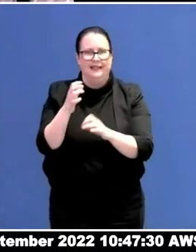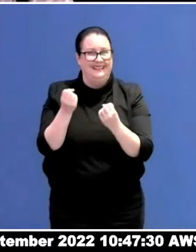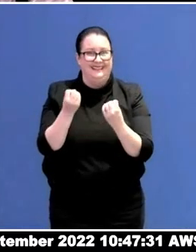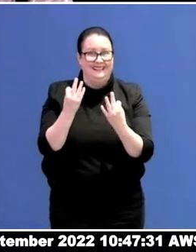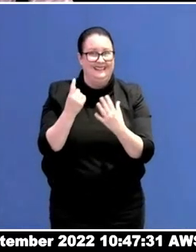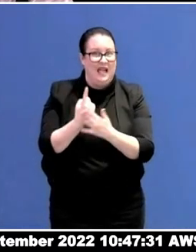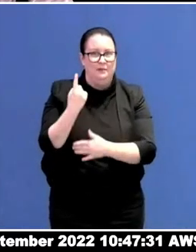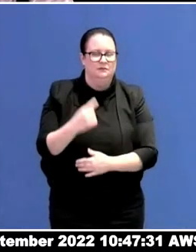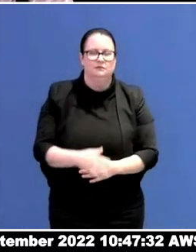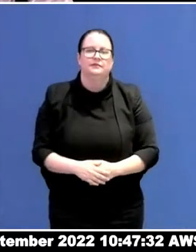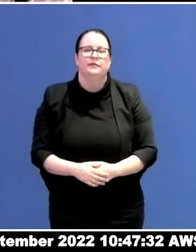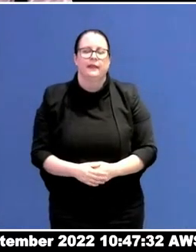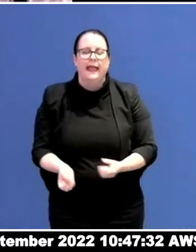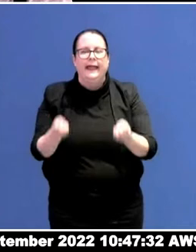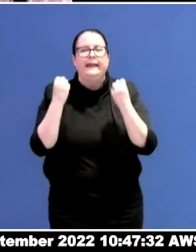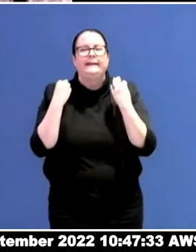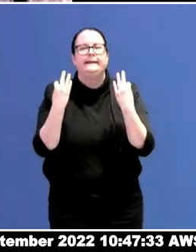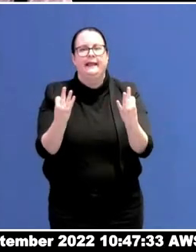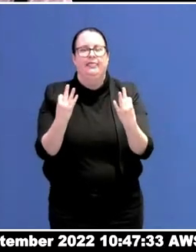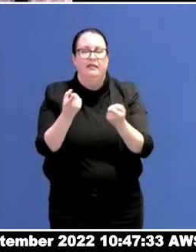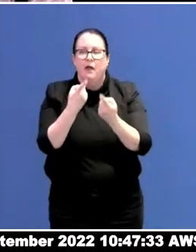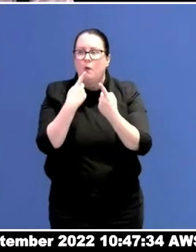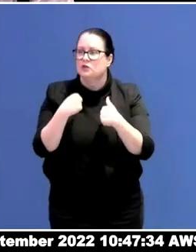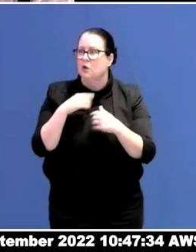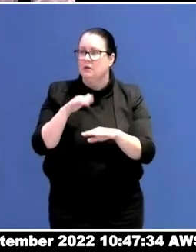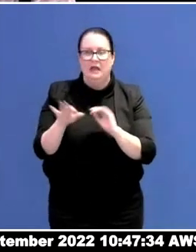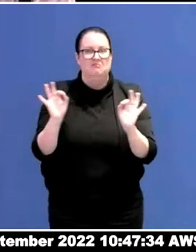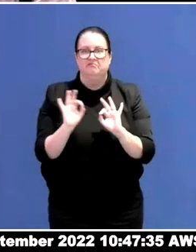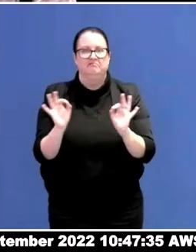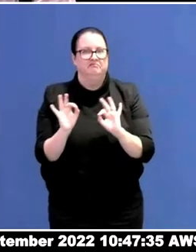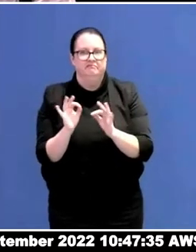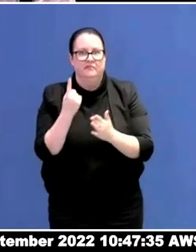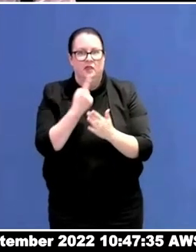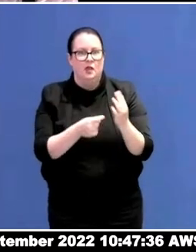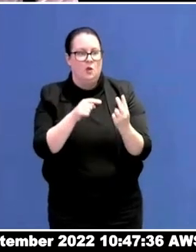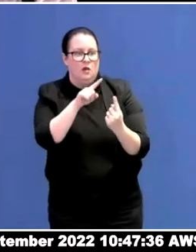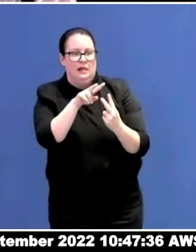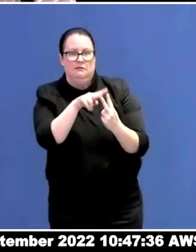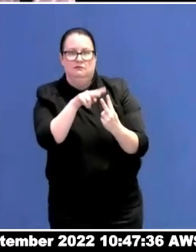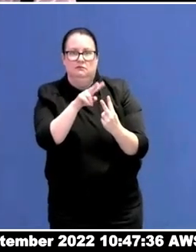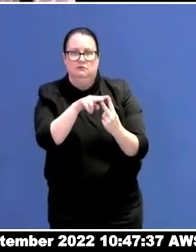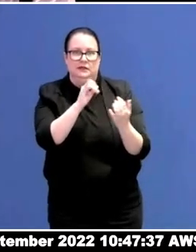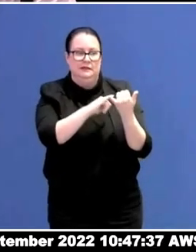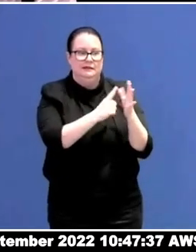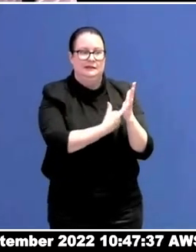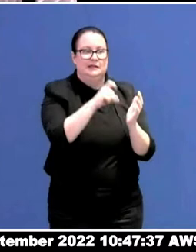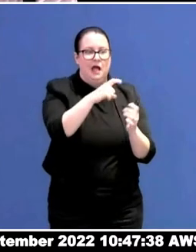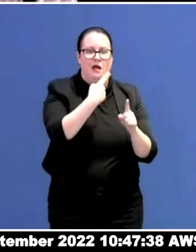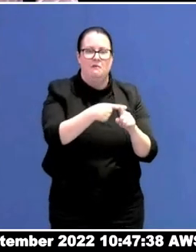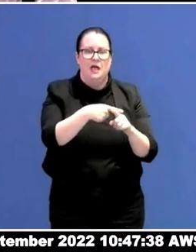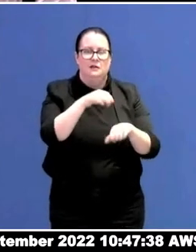Nothing that I'm aware of, really, further from those two things, the hospital